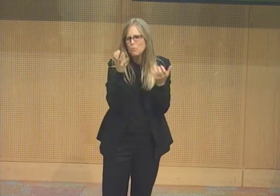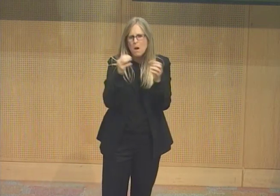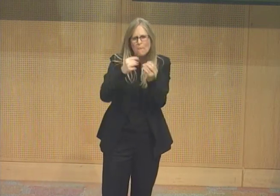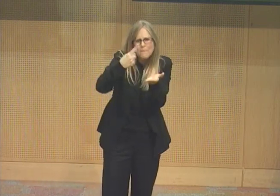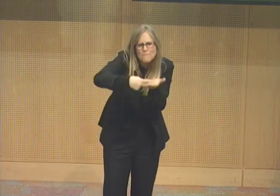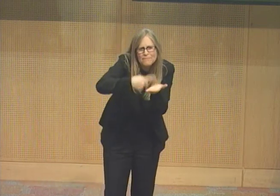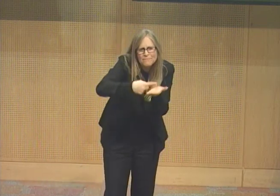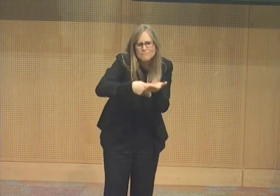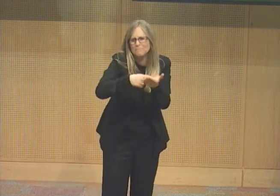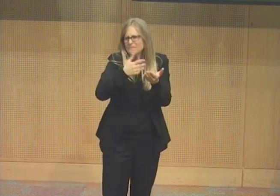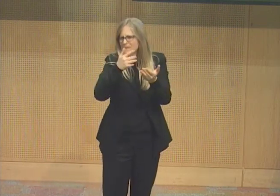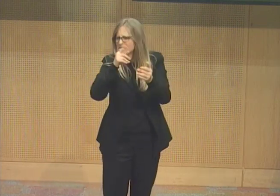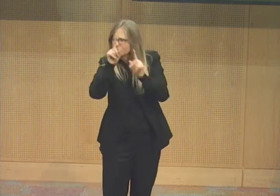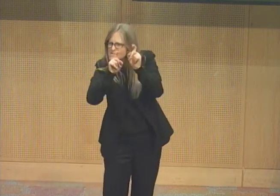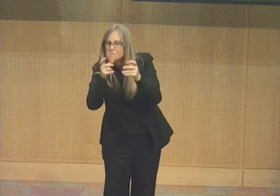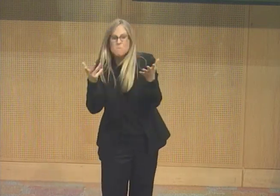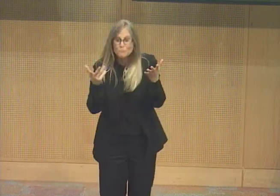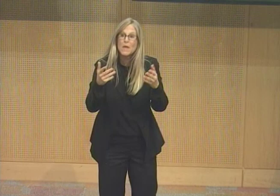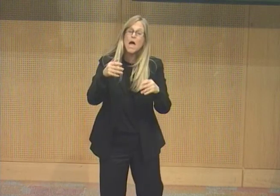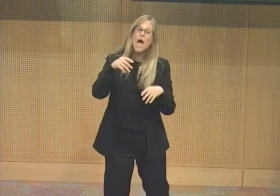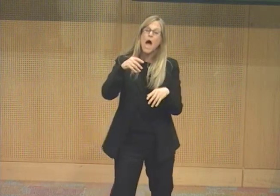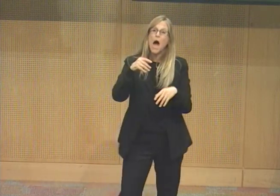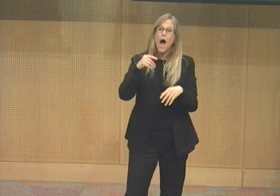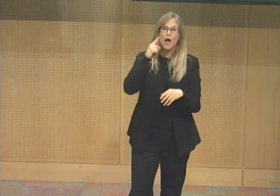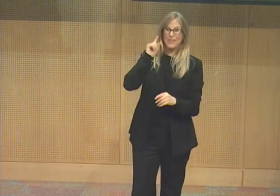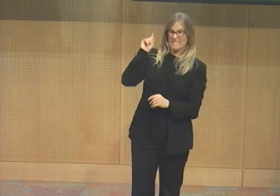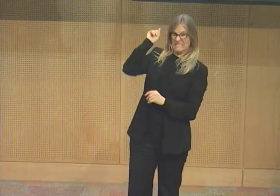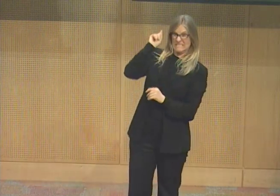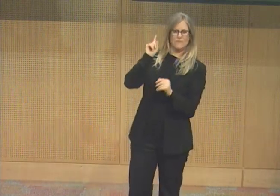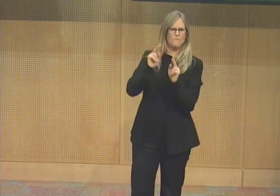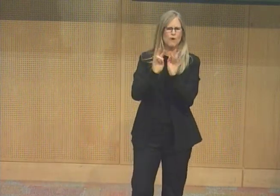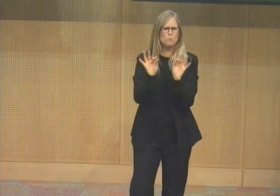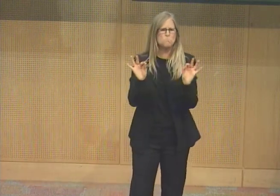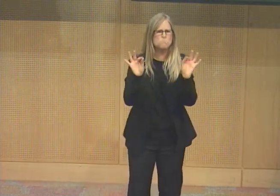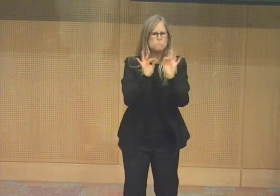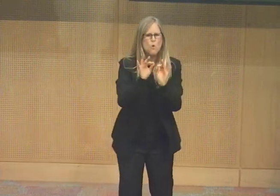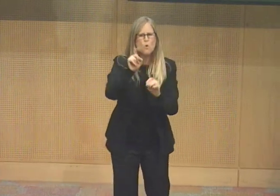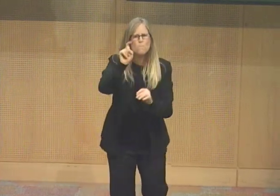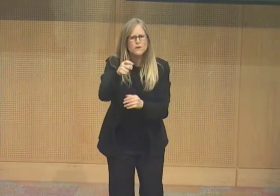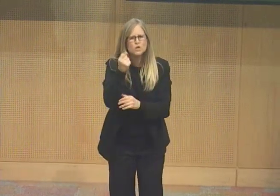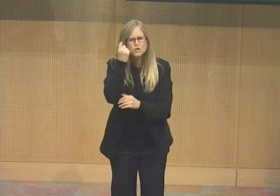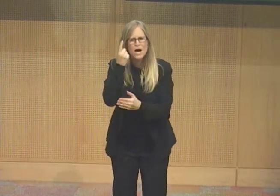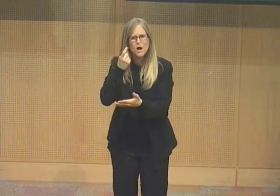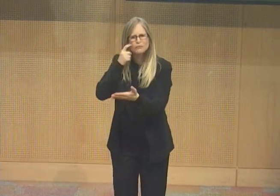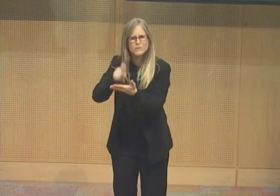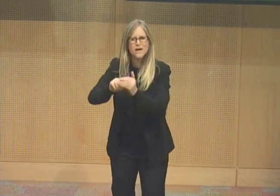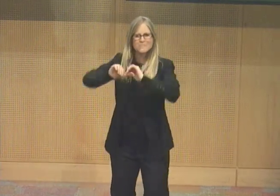Contact me if you would like more clarification, if you have questions. I think this is critical.